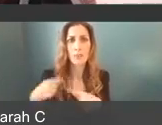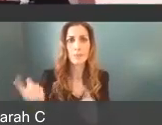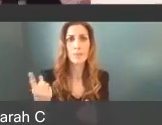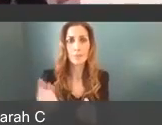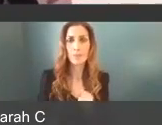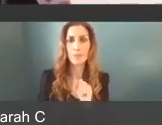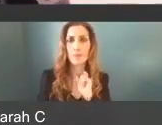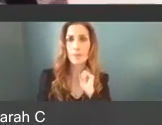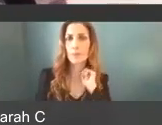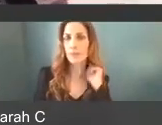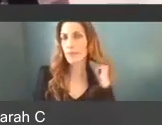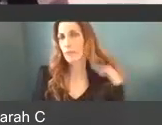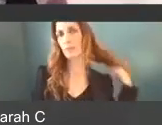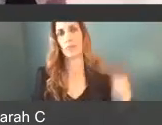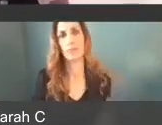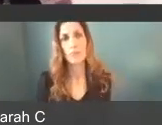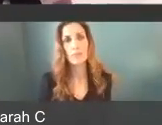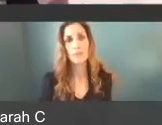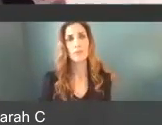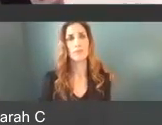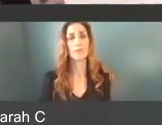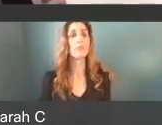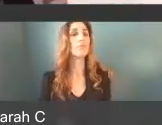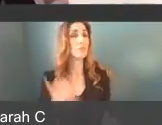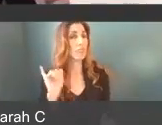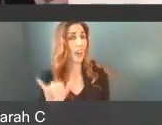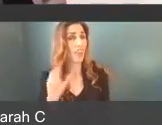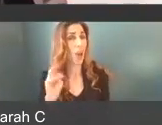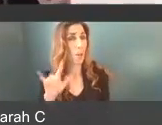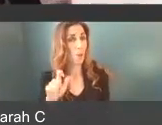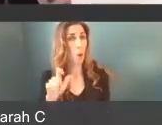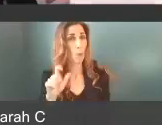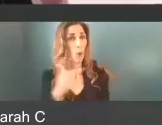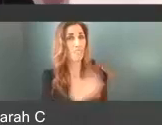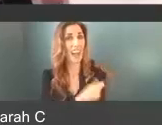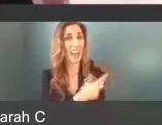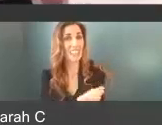[Commissioner Arkoosh] So the mobile vaccine effort has been running now for about, I think, four weeks. I think